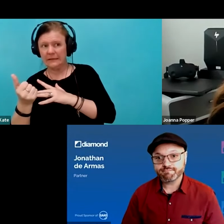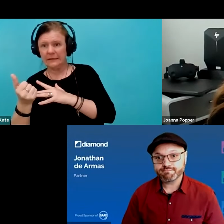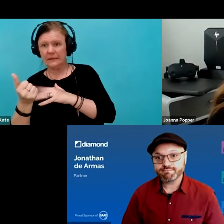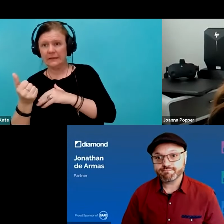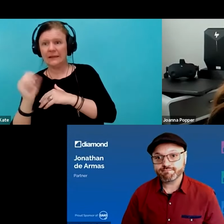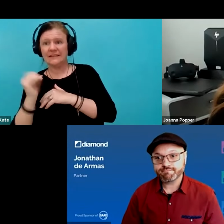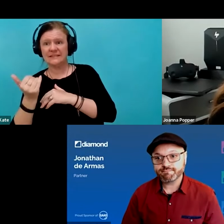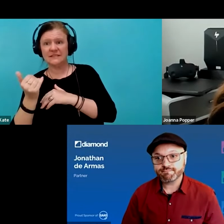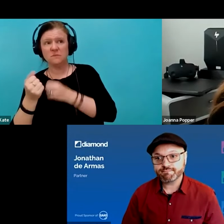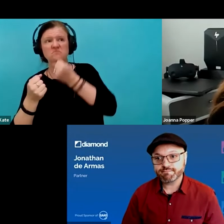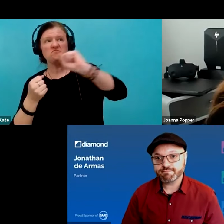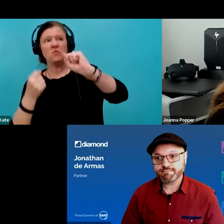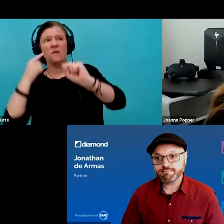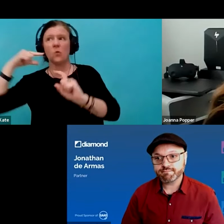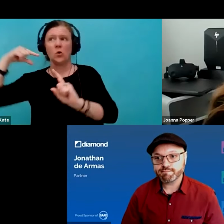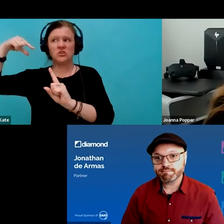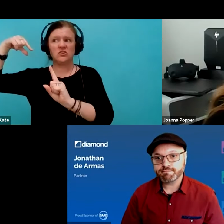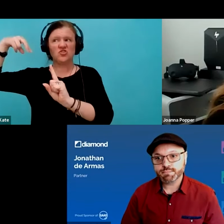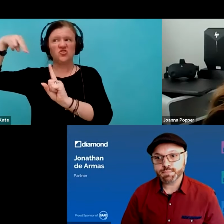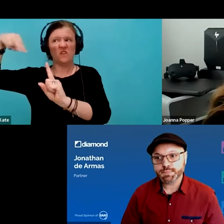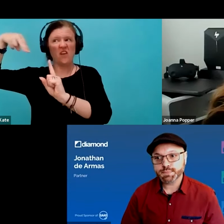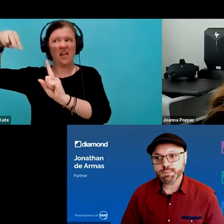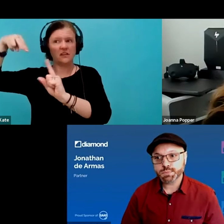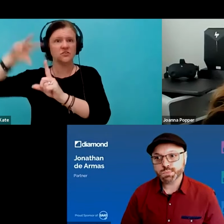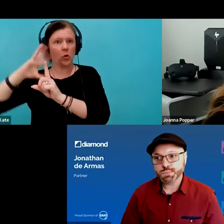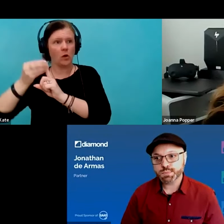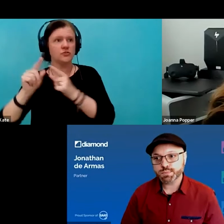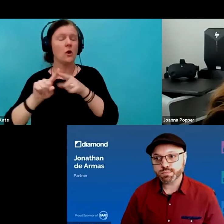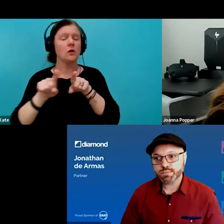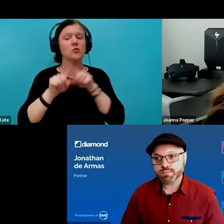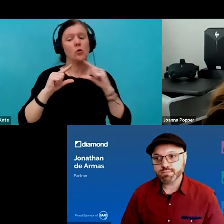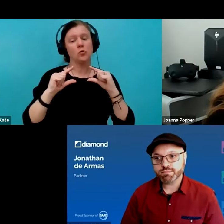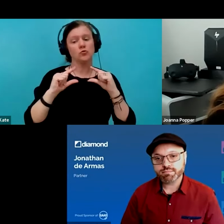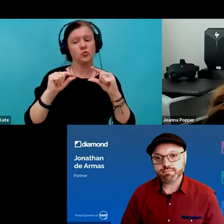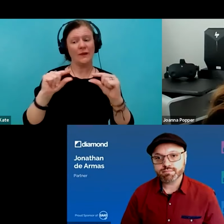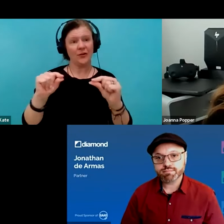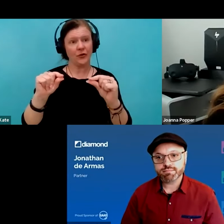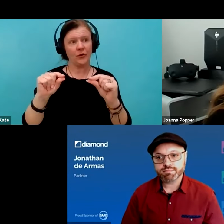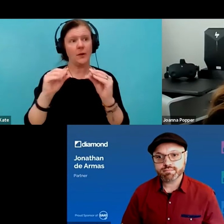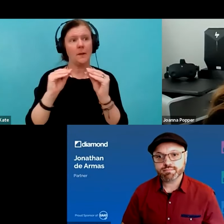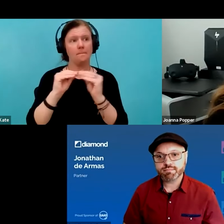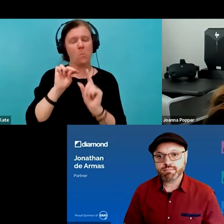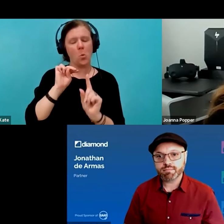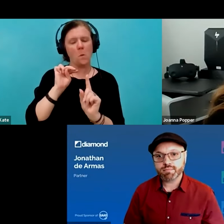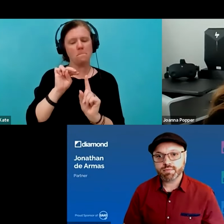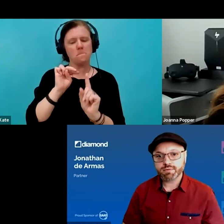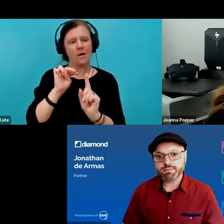against surveillance culture. We've also seen Twitter starting to do more monitor monitoring of